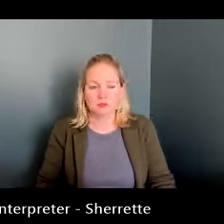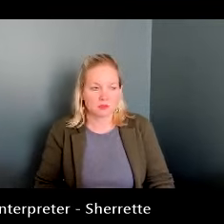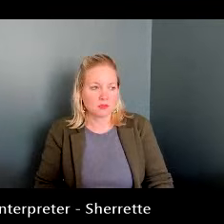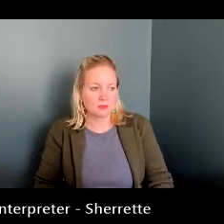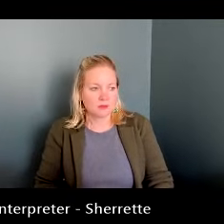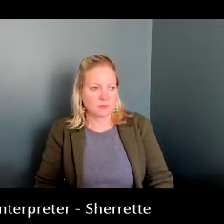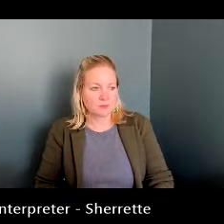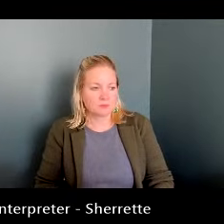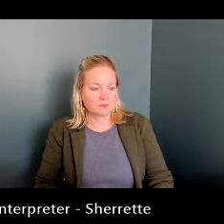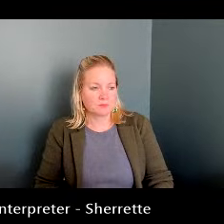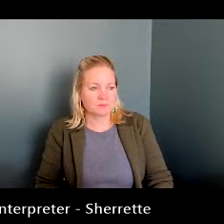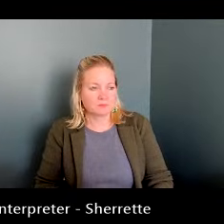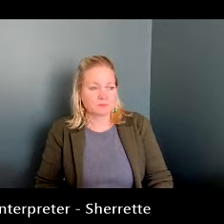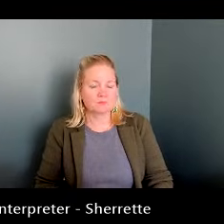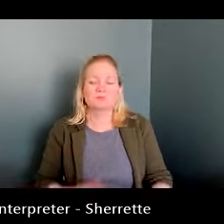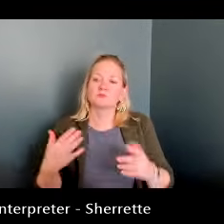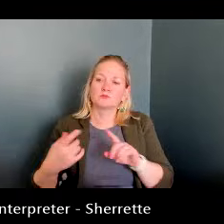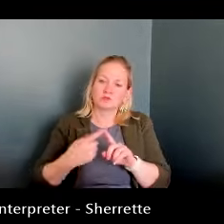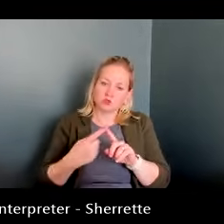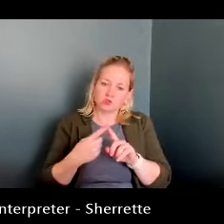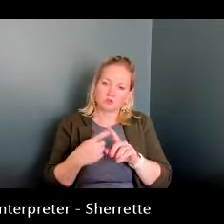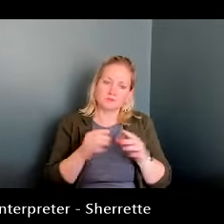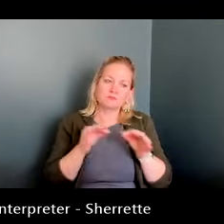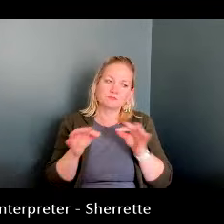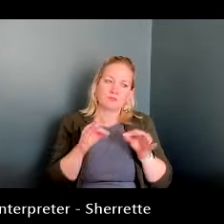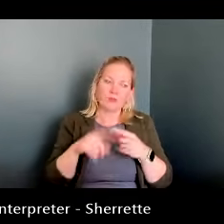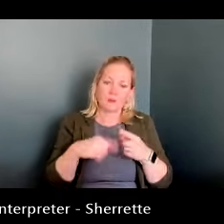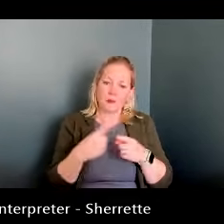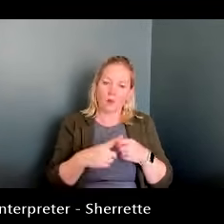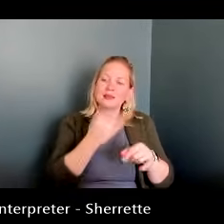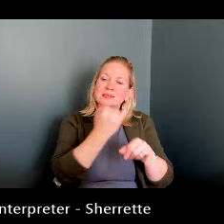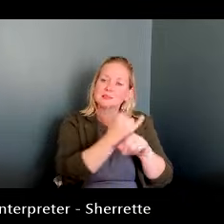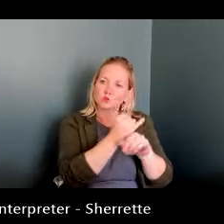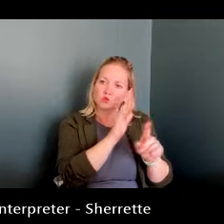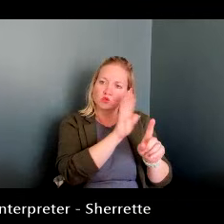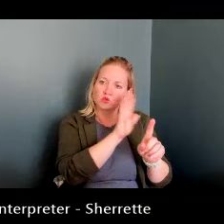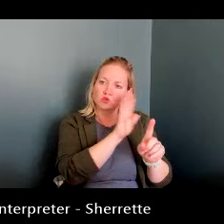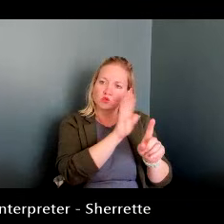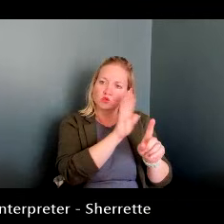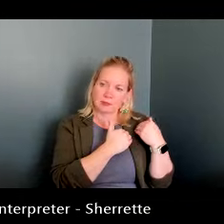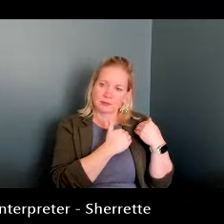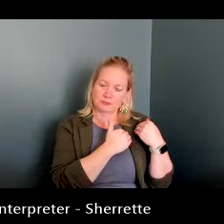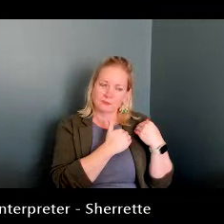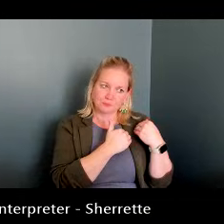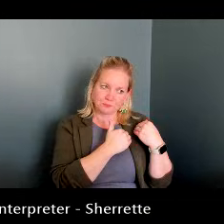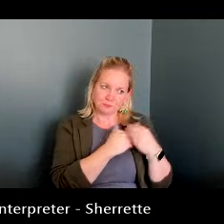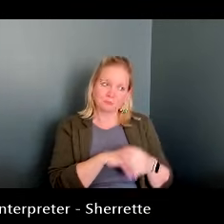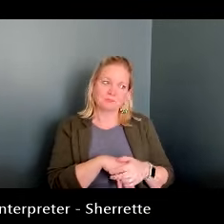So, let's first talk about the institution's responsibility. Institutions could include,